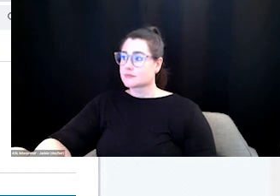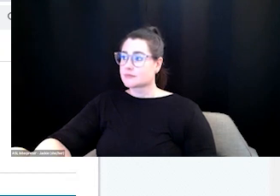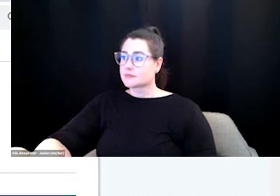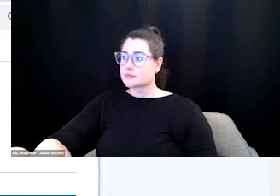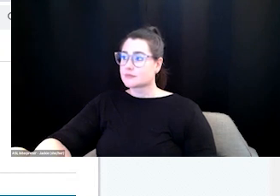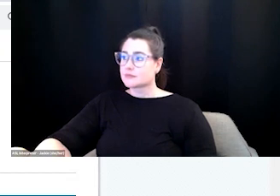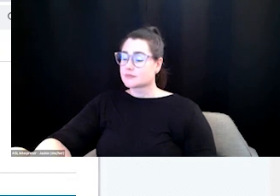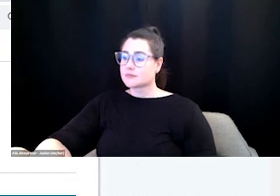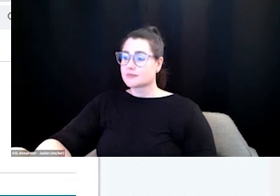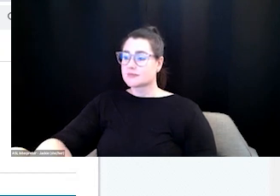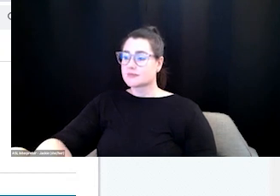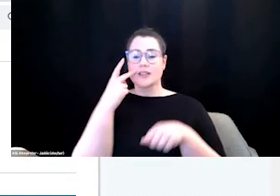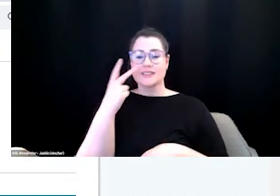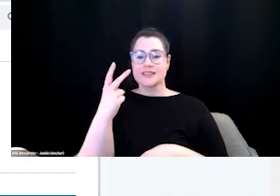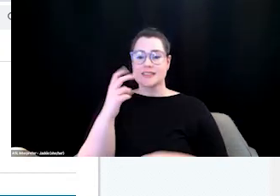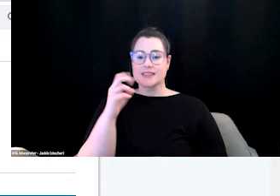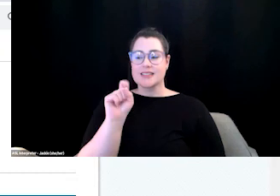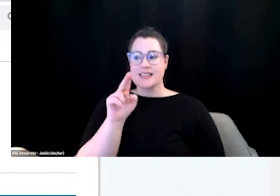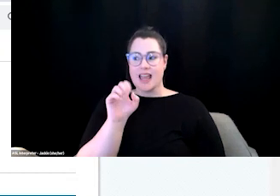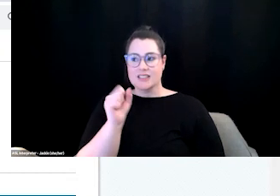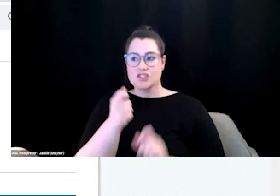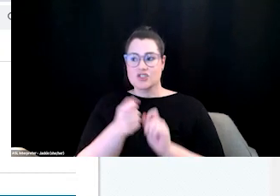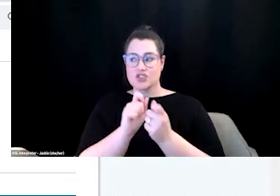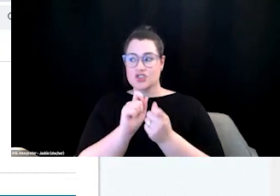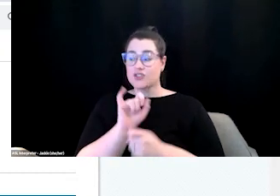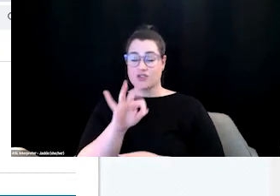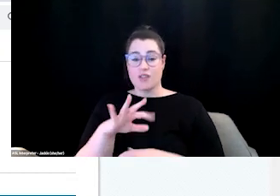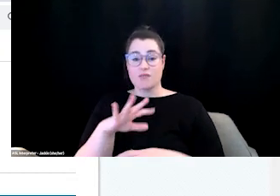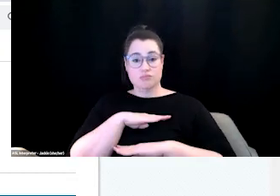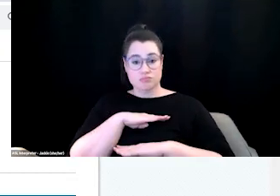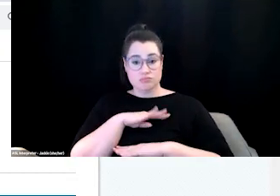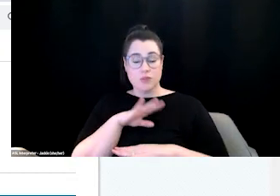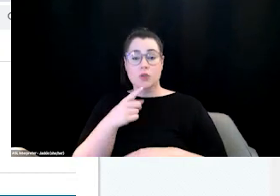So if it's all good, it's going to be a green checkmark. If there's a warning, there's going to tell you there's a warning.